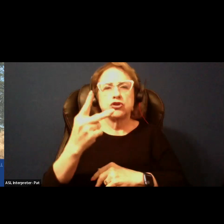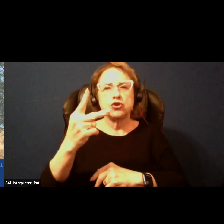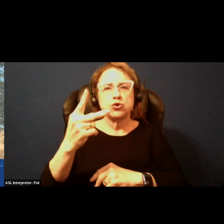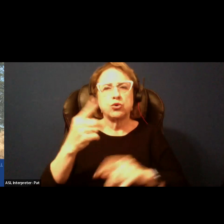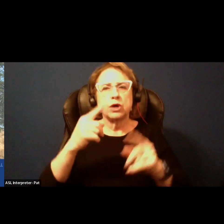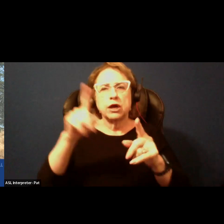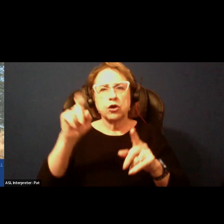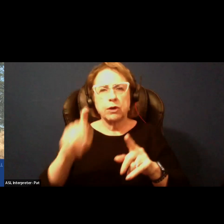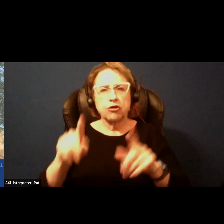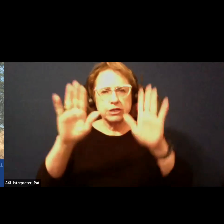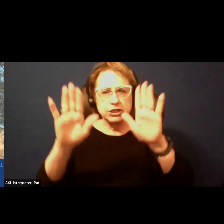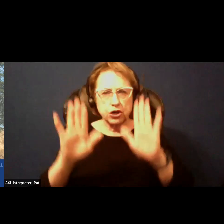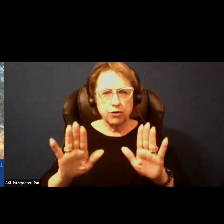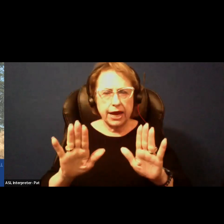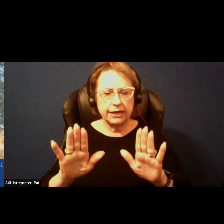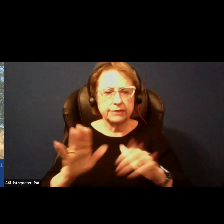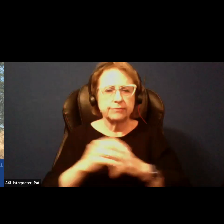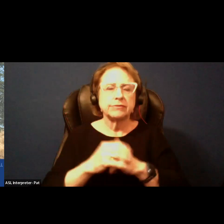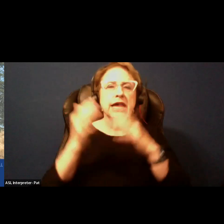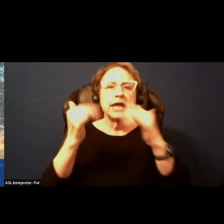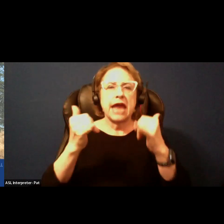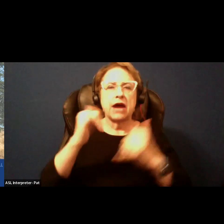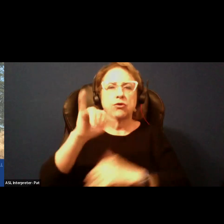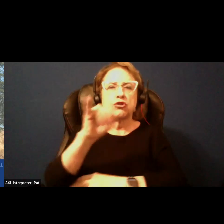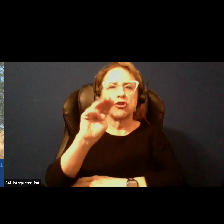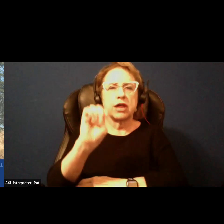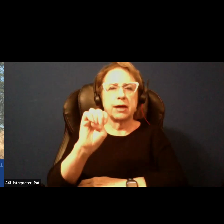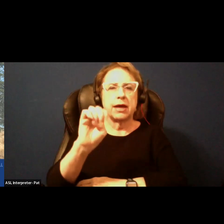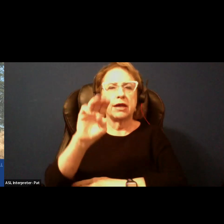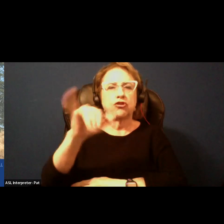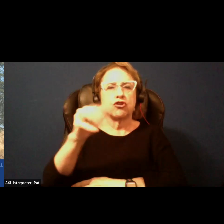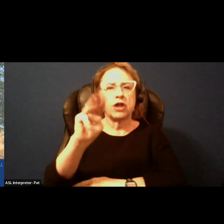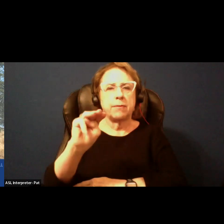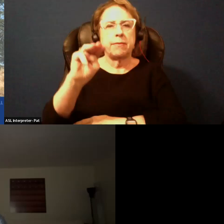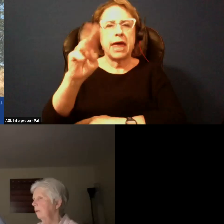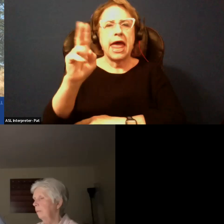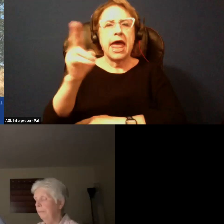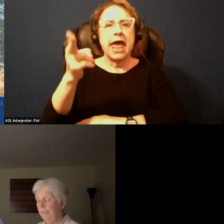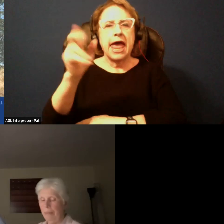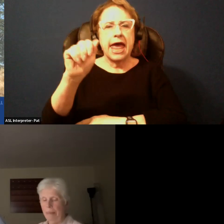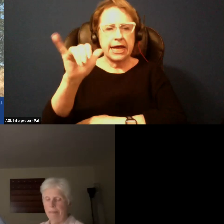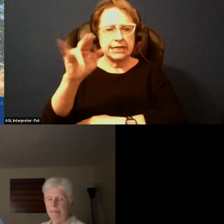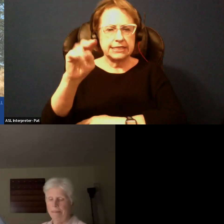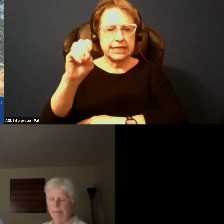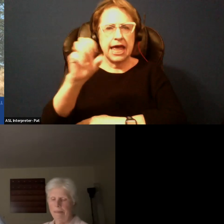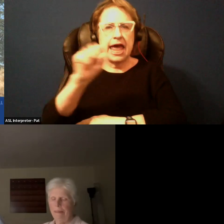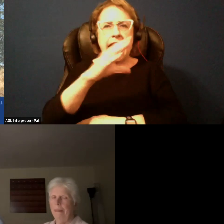want to loop back to them. So let's jump to Jim Hayes. At the Fiber Optic Association, Jim. Okay,